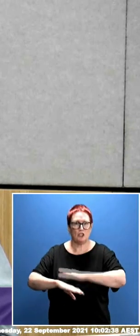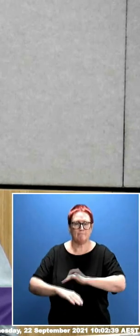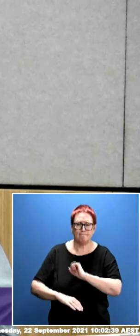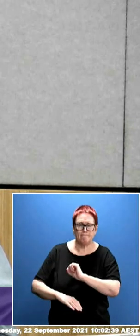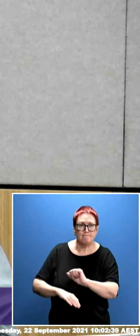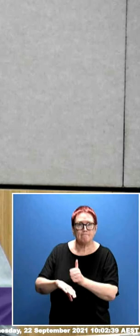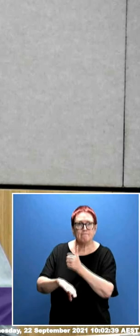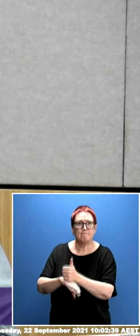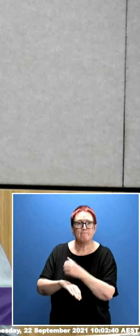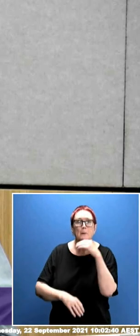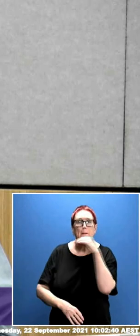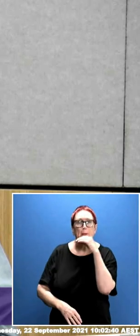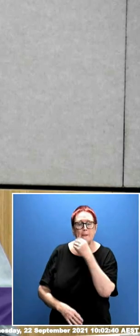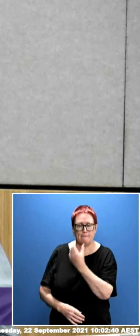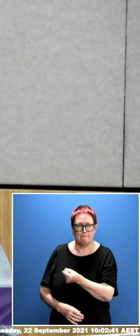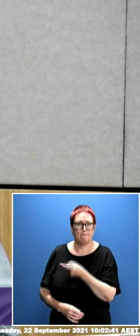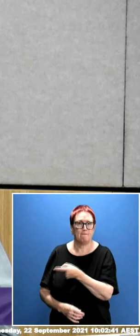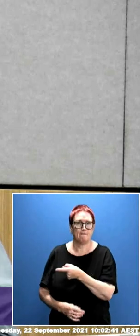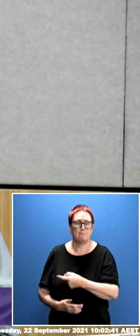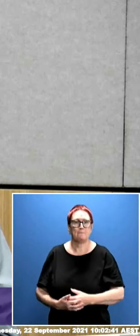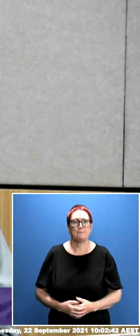where the City of Melbourne is now located.